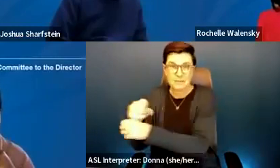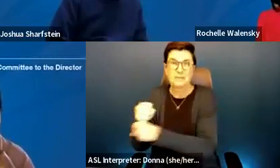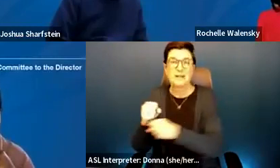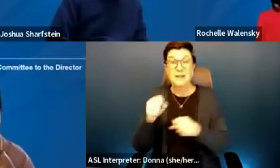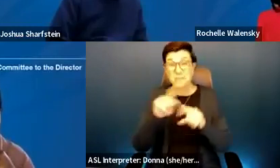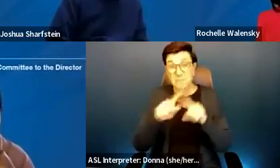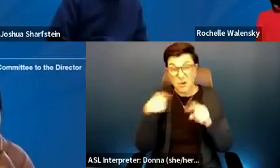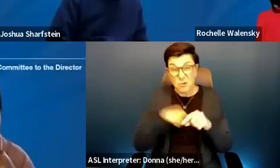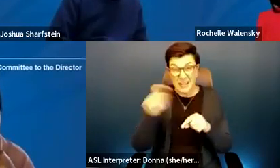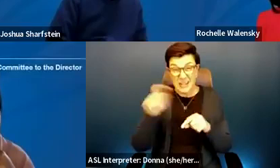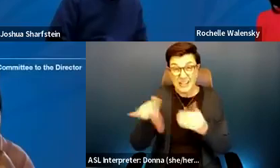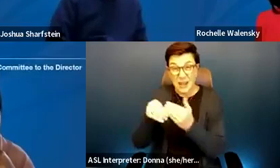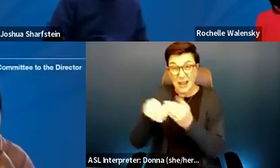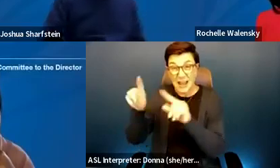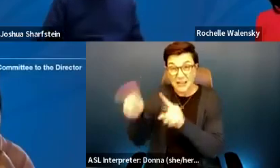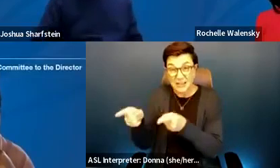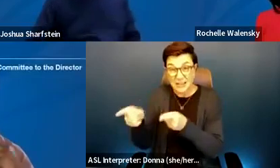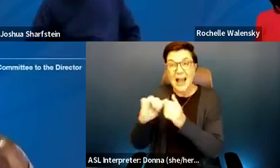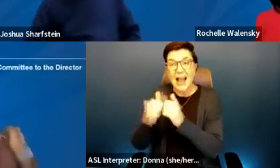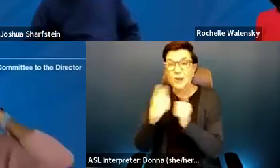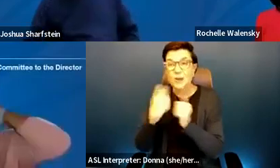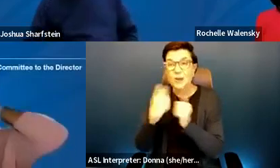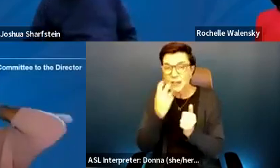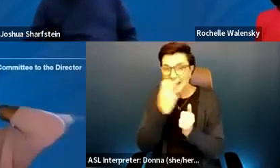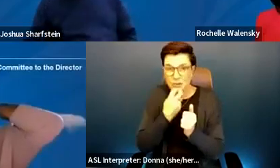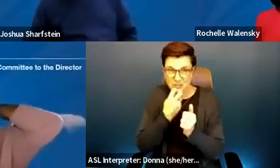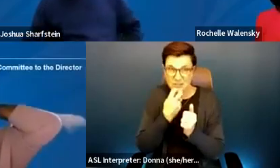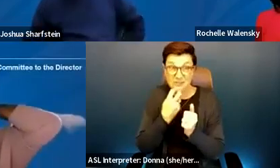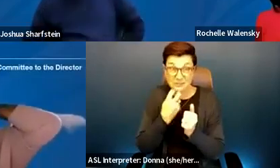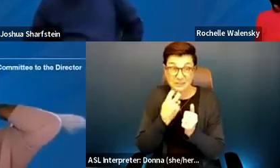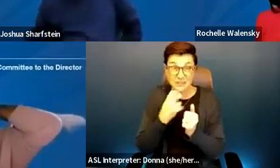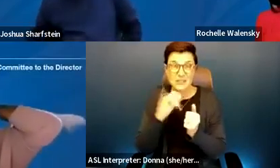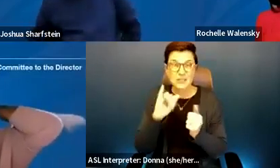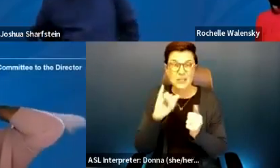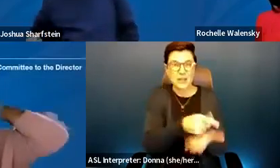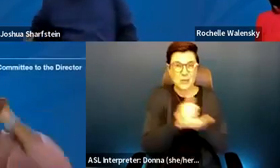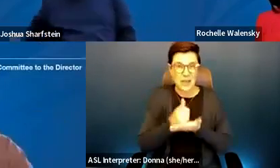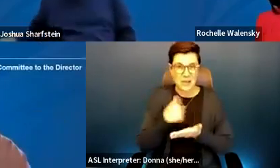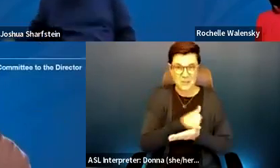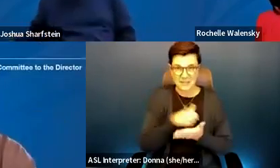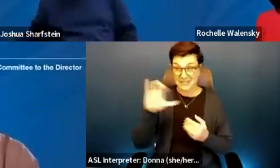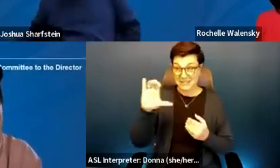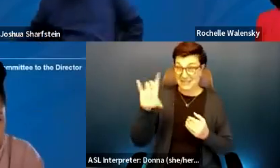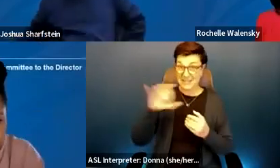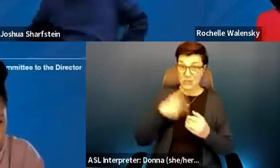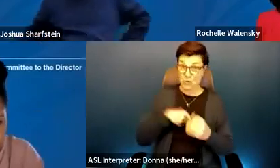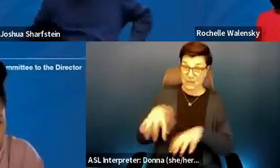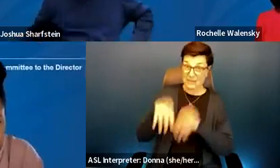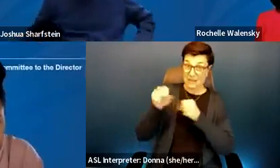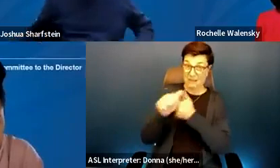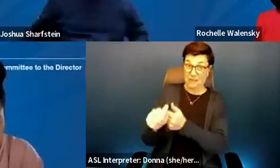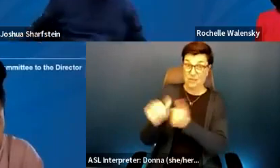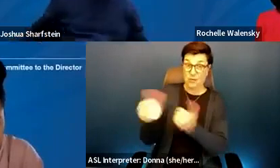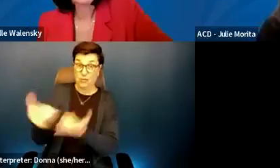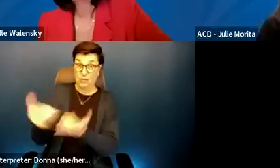So as that moves forward, please help us as CDC starts to use the new acronyms of giving us a little cheat sheet early on so